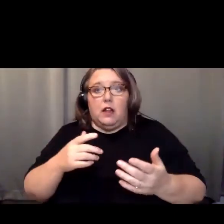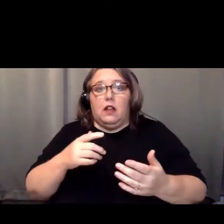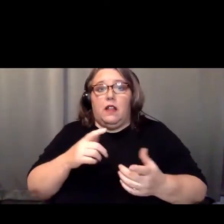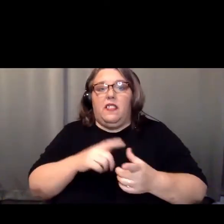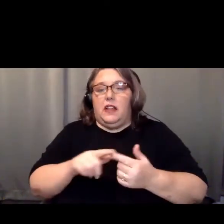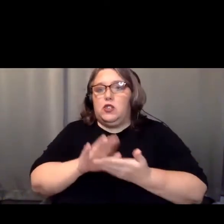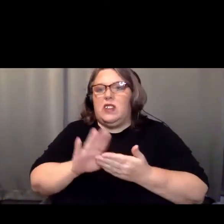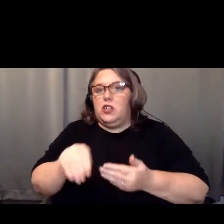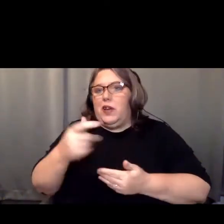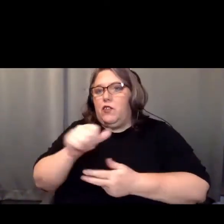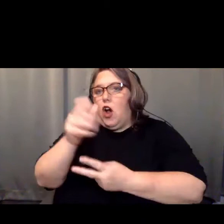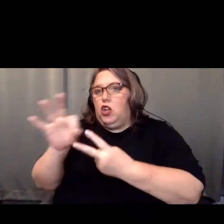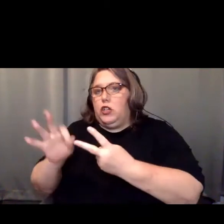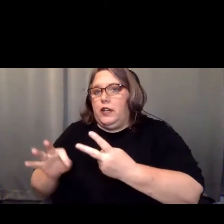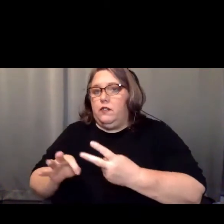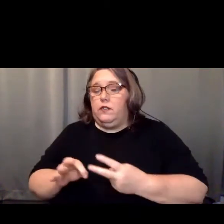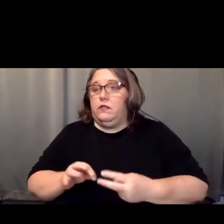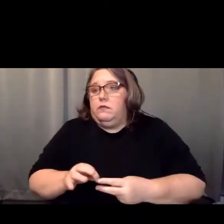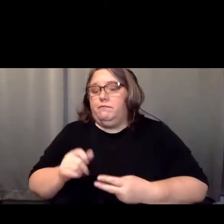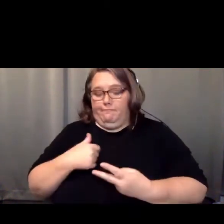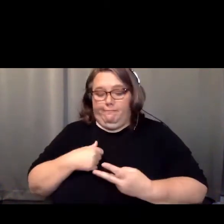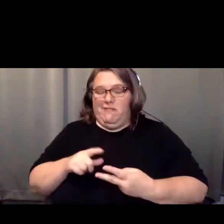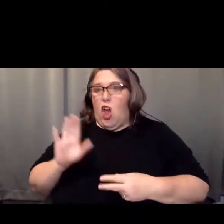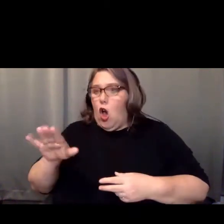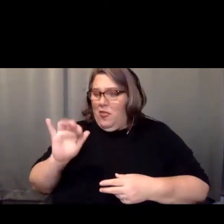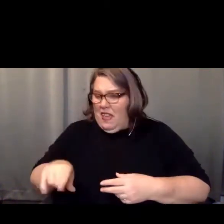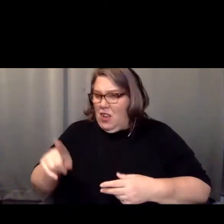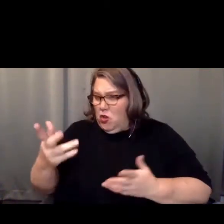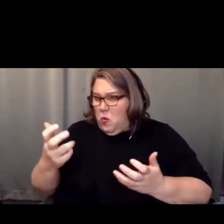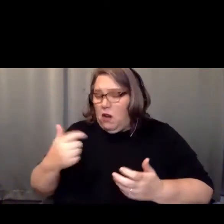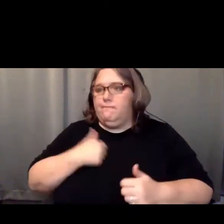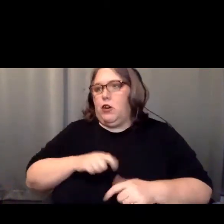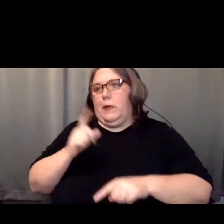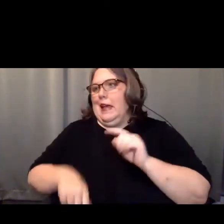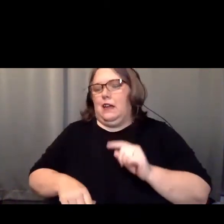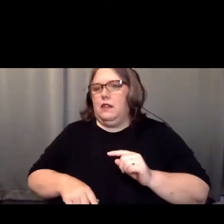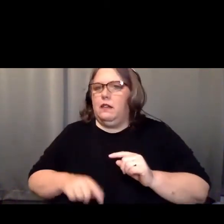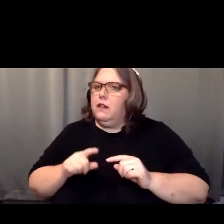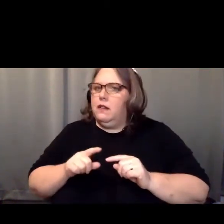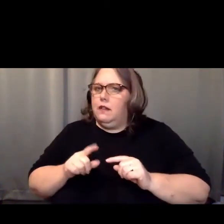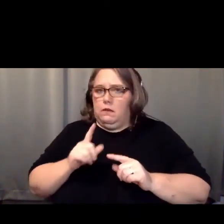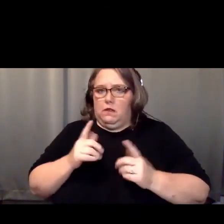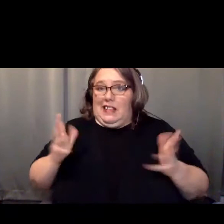they can't say, sorry, we can't do that, and that's it, they need to be able to provide an alternative accommodation.